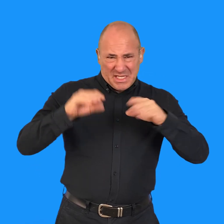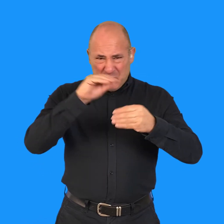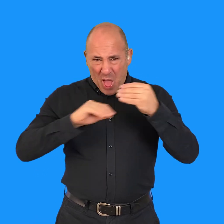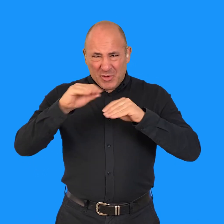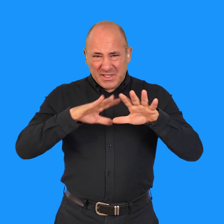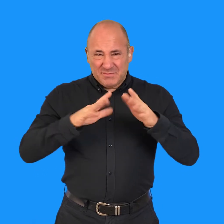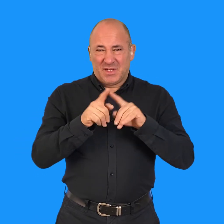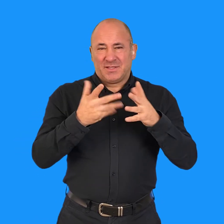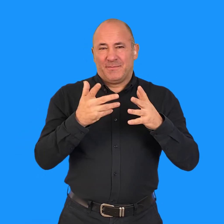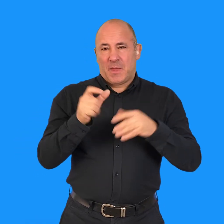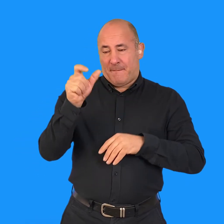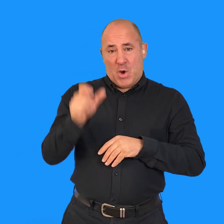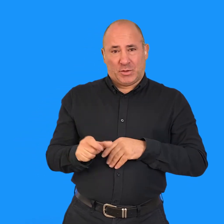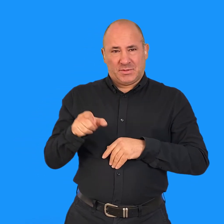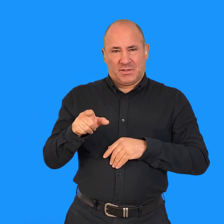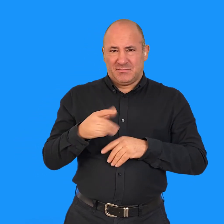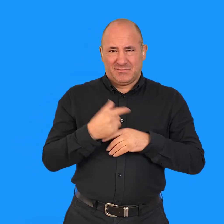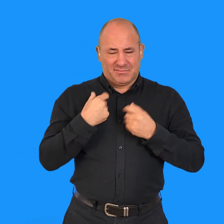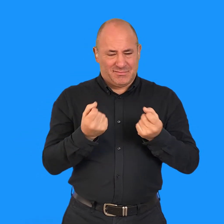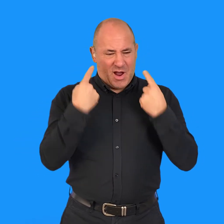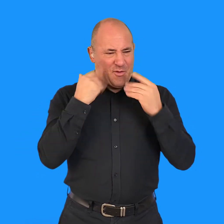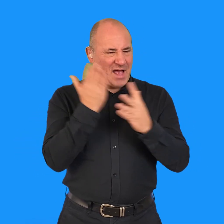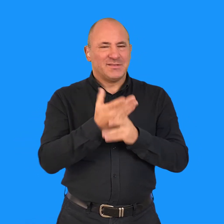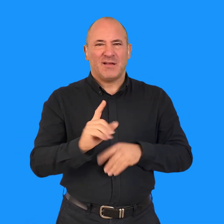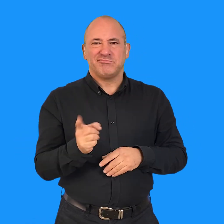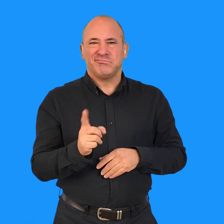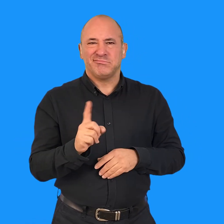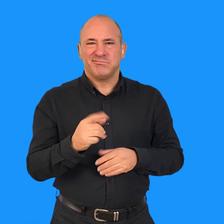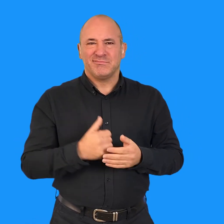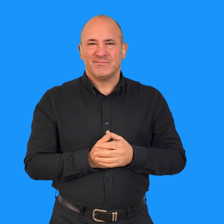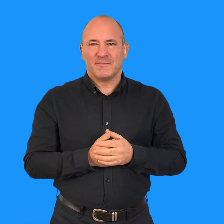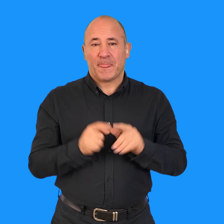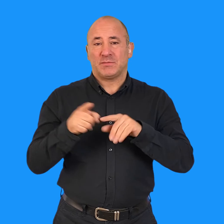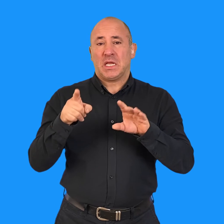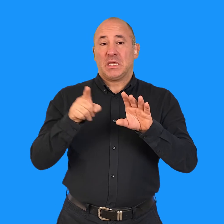It was a lot to get through and work through, especially for someone who doesn't really understand